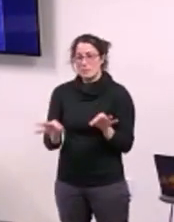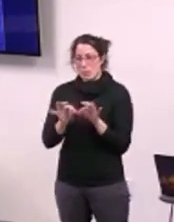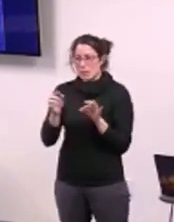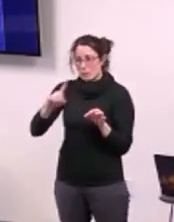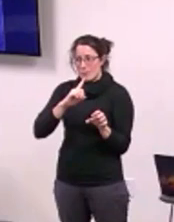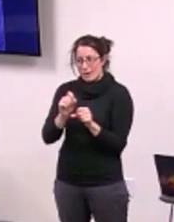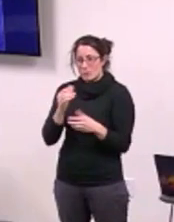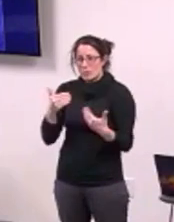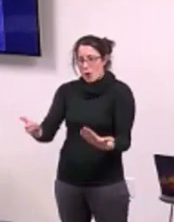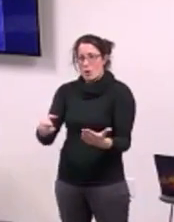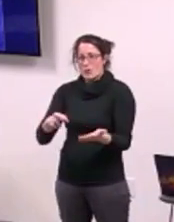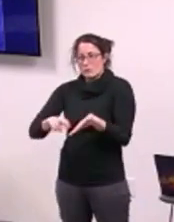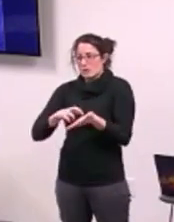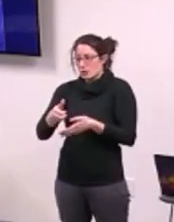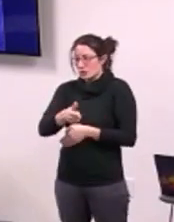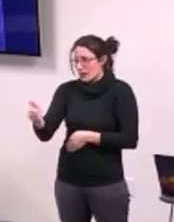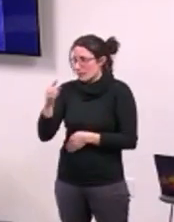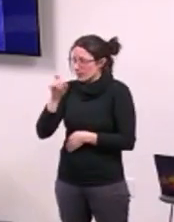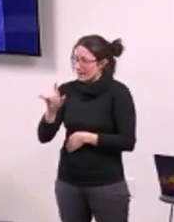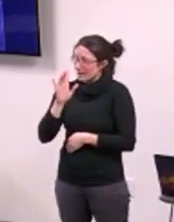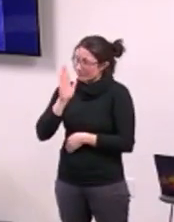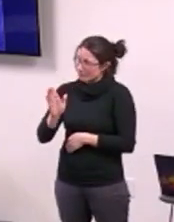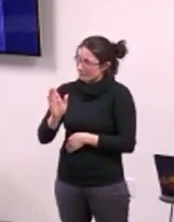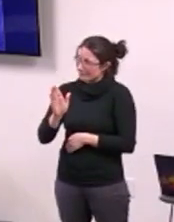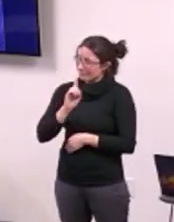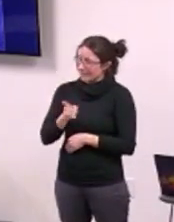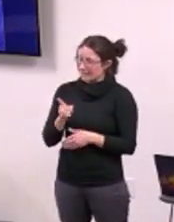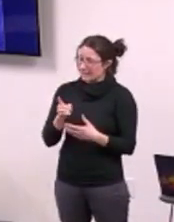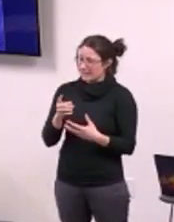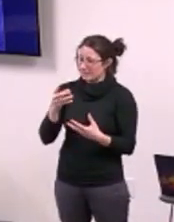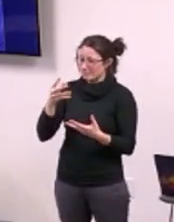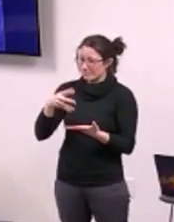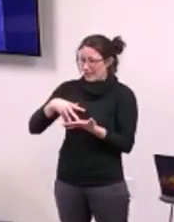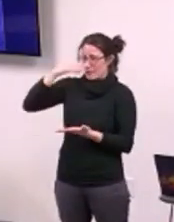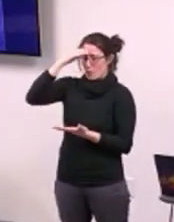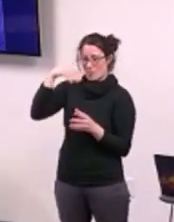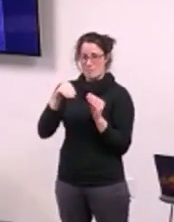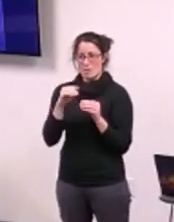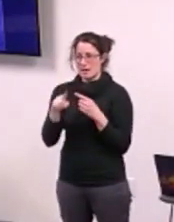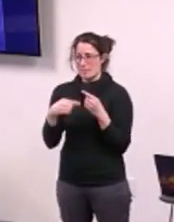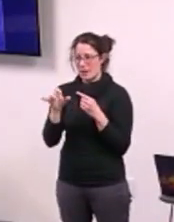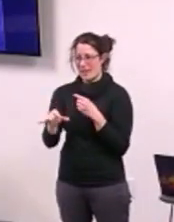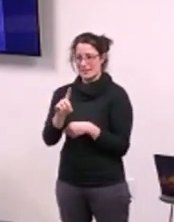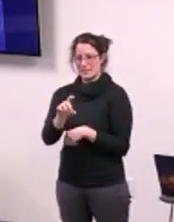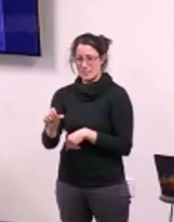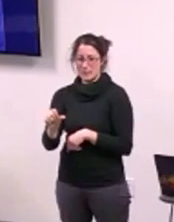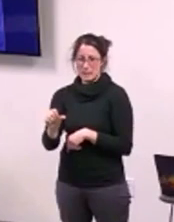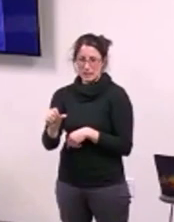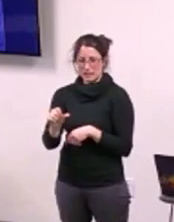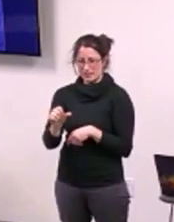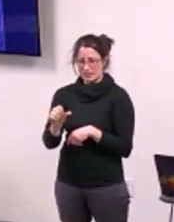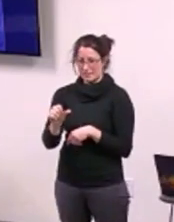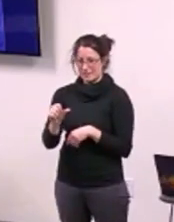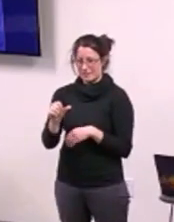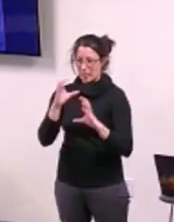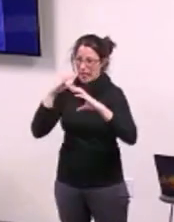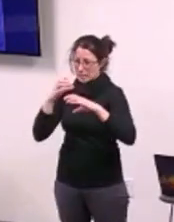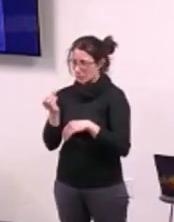Because it will really inform your, your disability lens as well. But fast-forward to today.